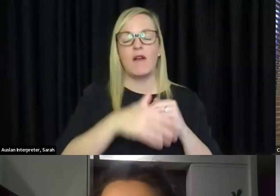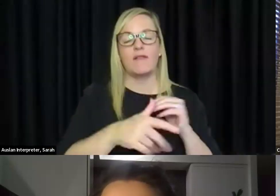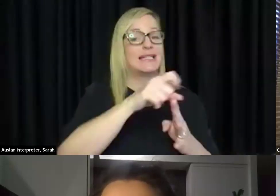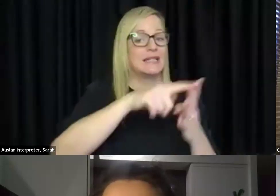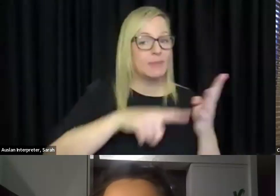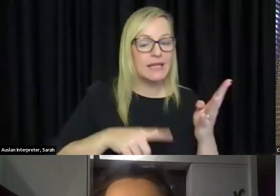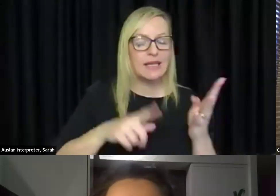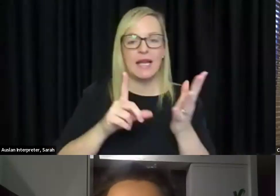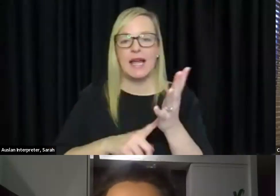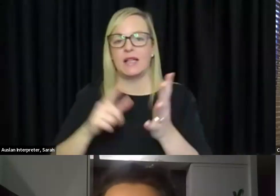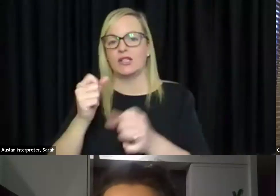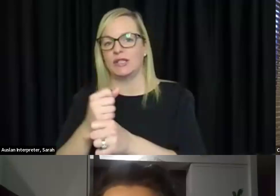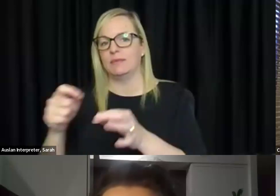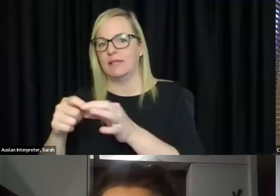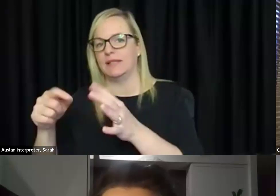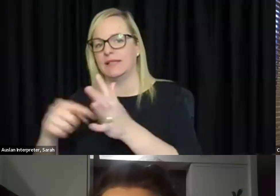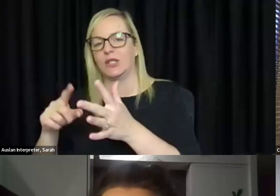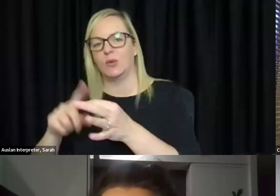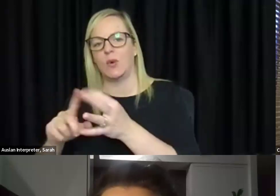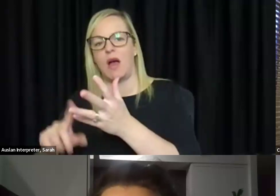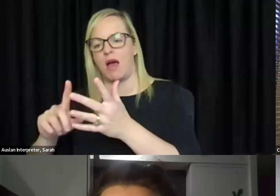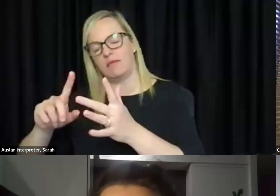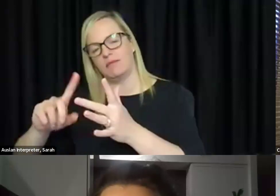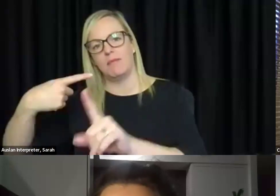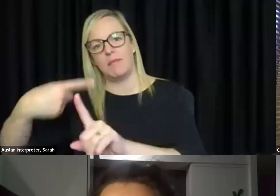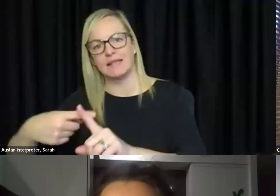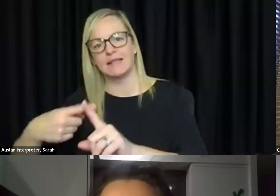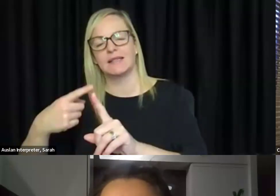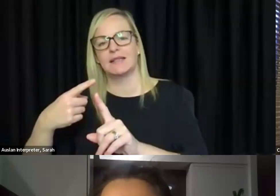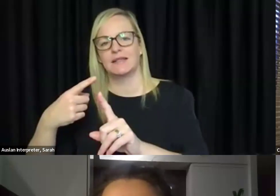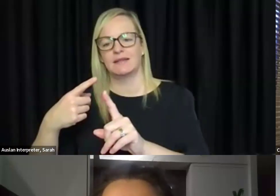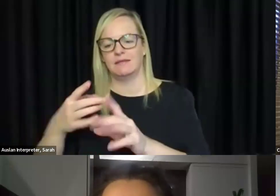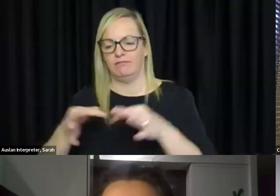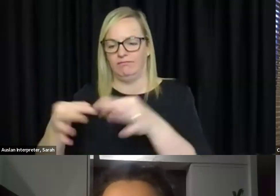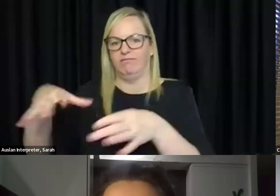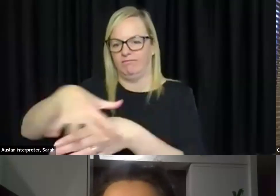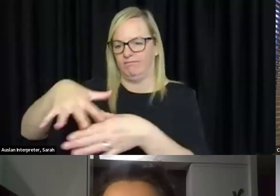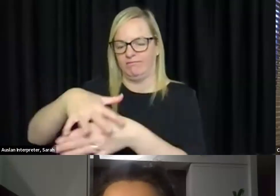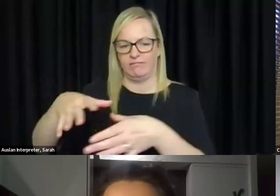community have been historically represented, whether that's in books or TV and film.